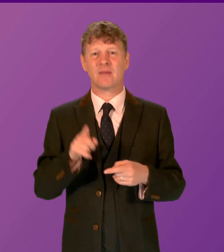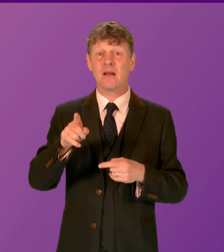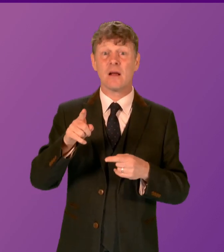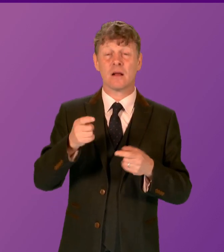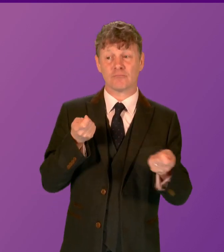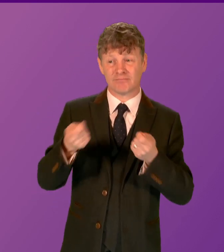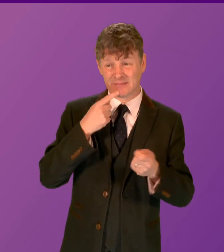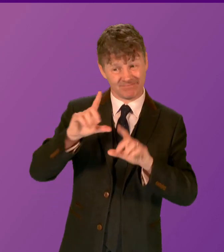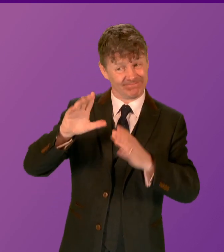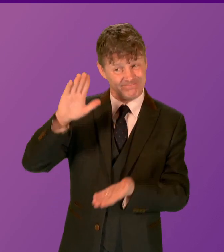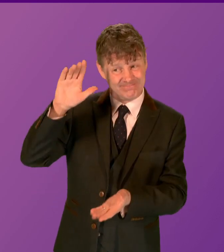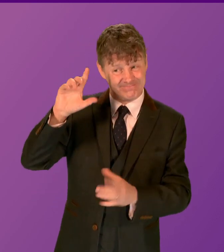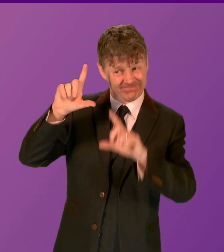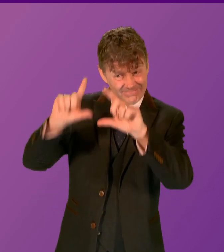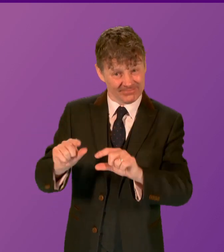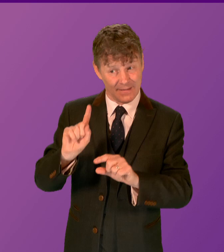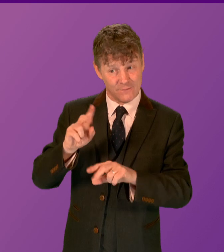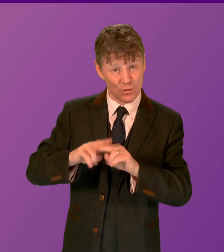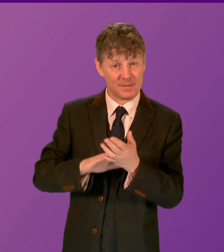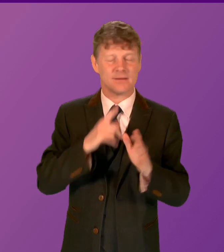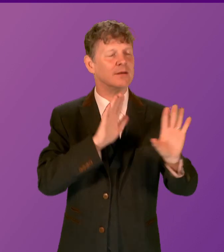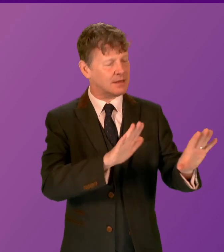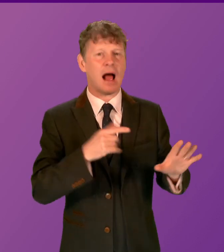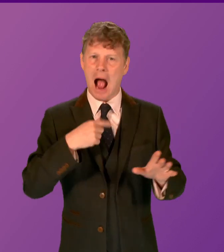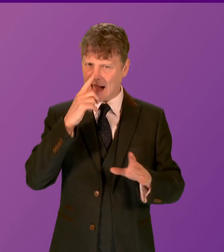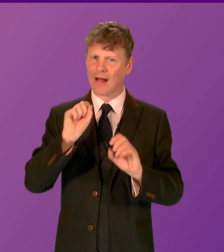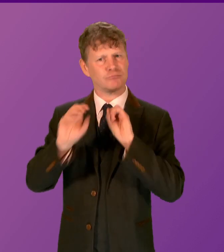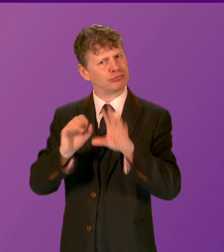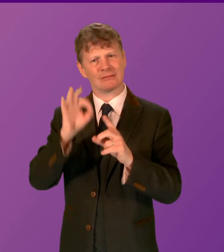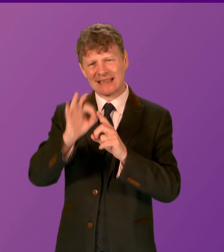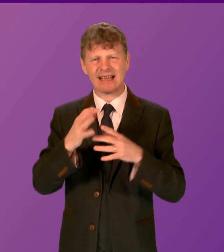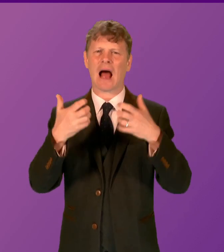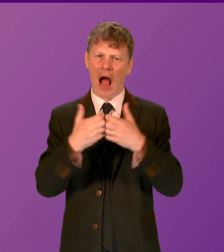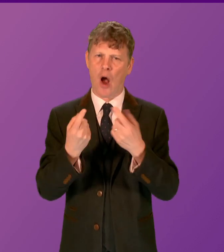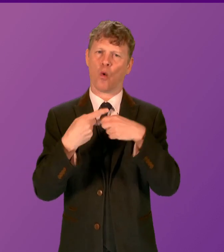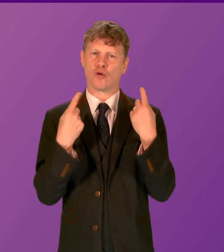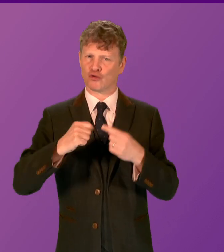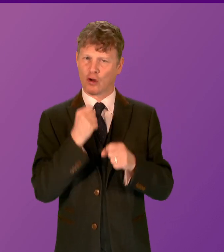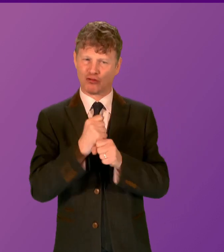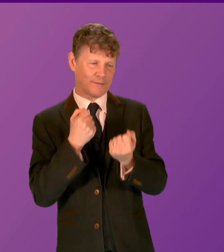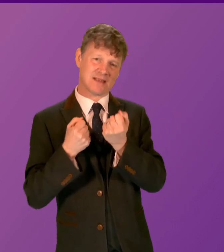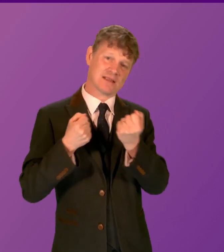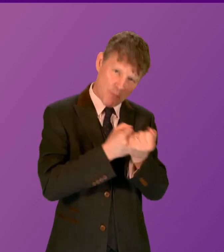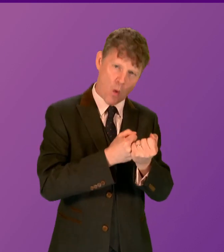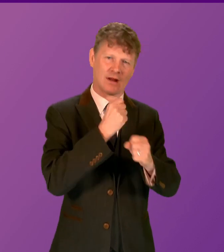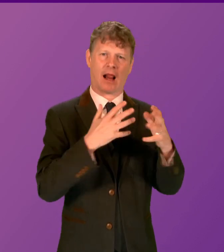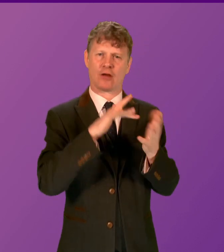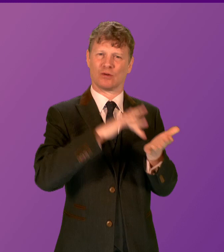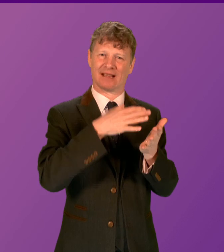I would be happy to write to Douglas Ross with detail about how we are supporting Glasgow City Council and other local authorities to ensure that they increase residential rehab,